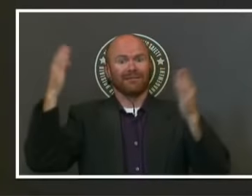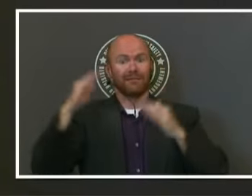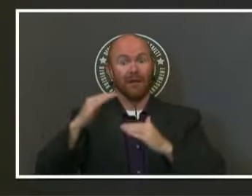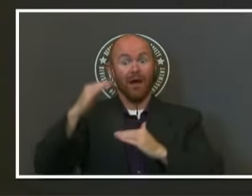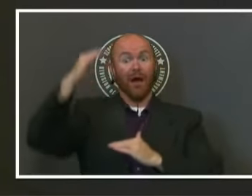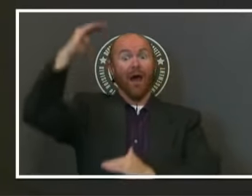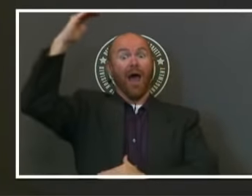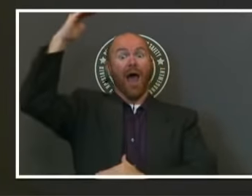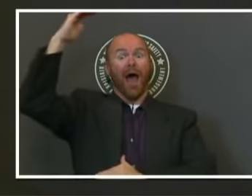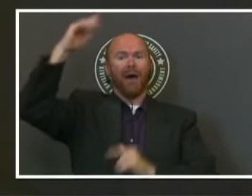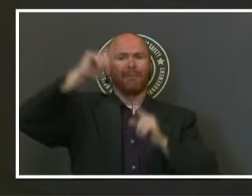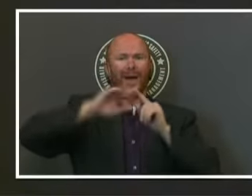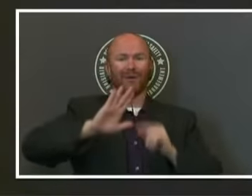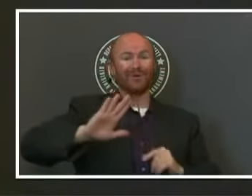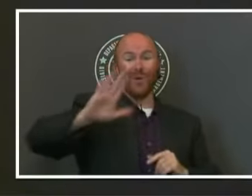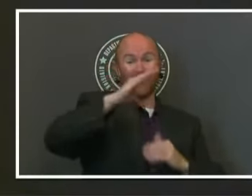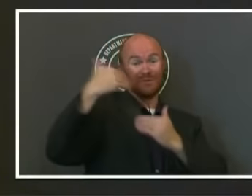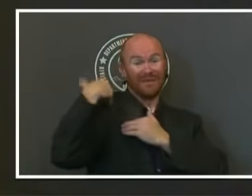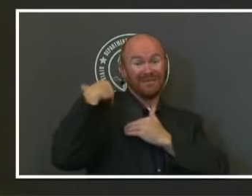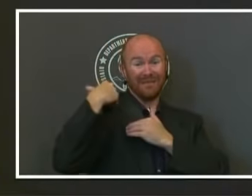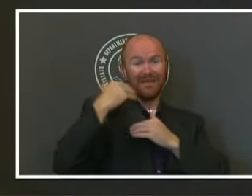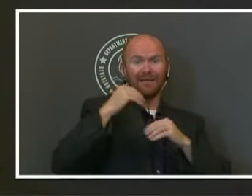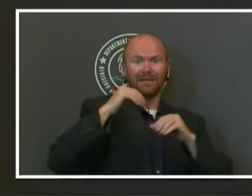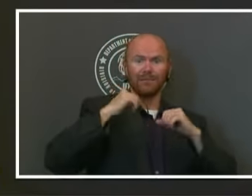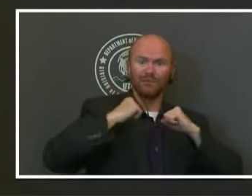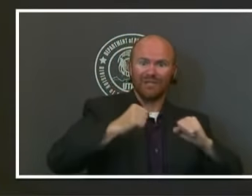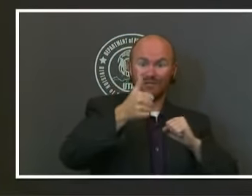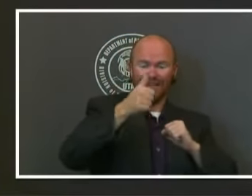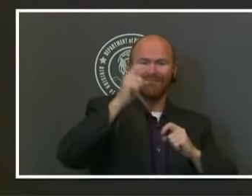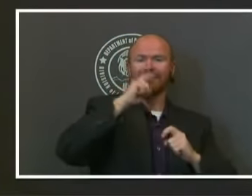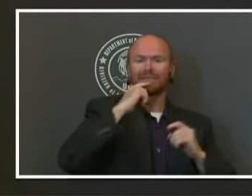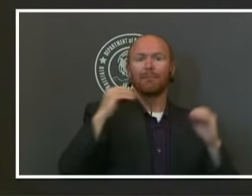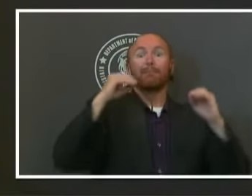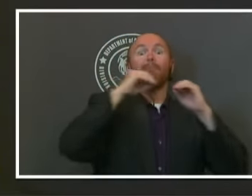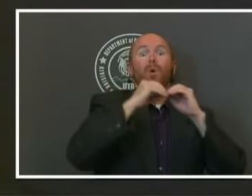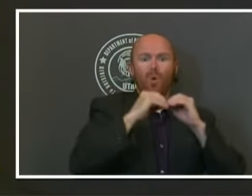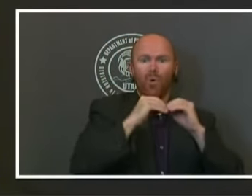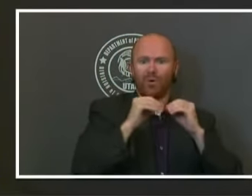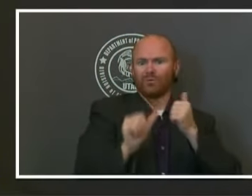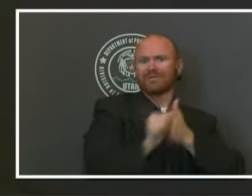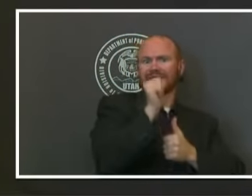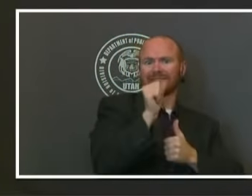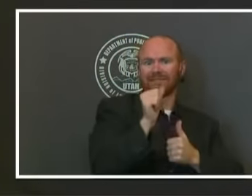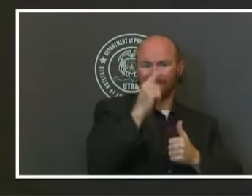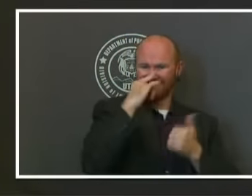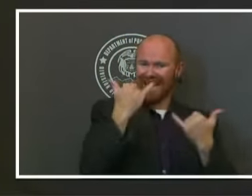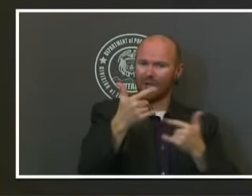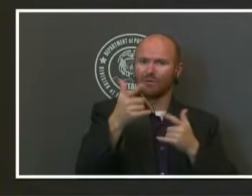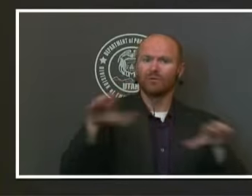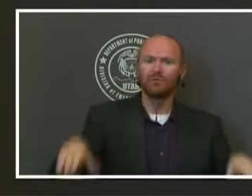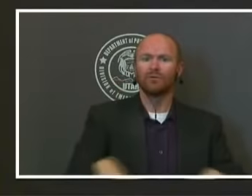more the local governments and the health departments to